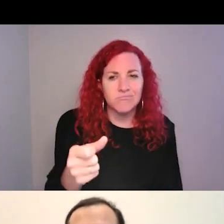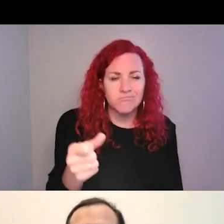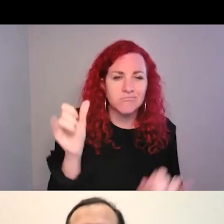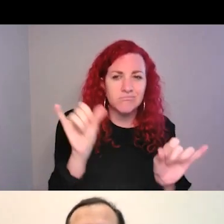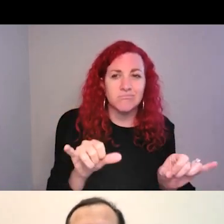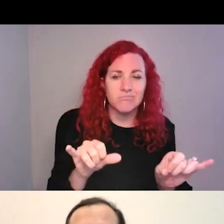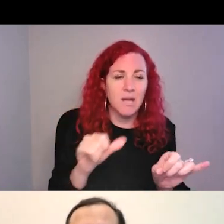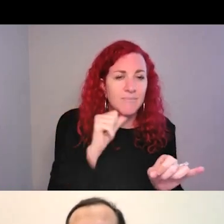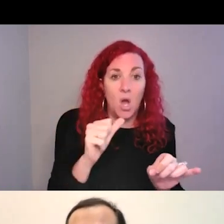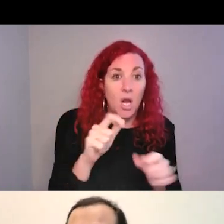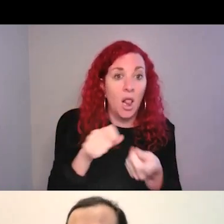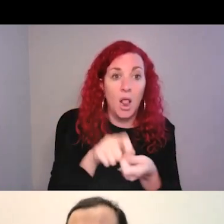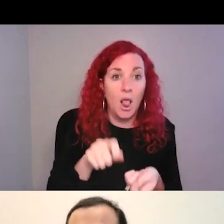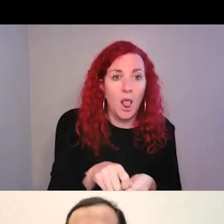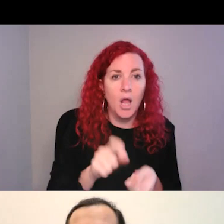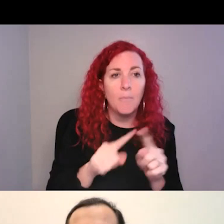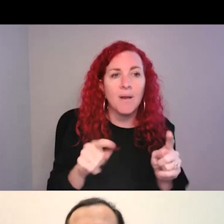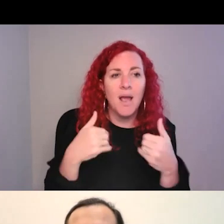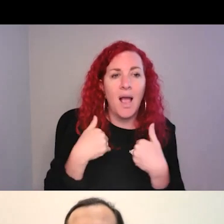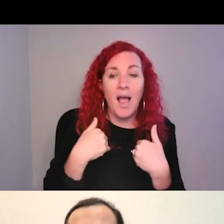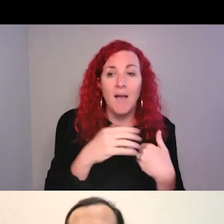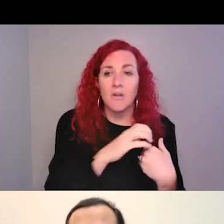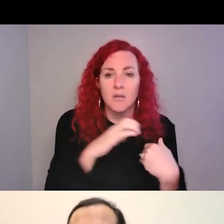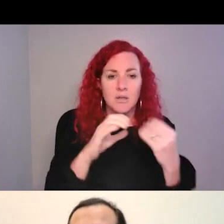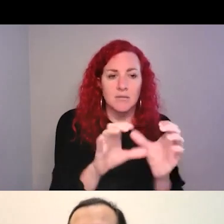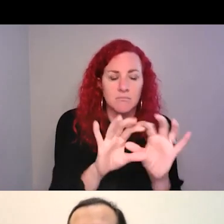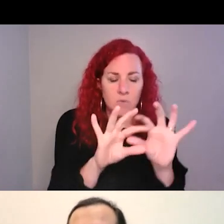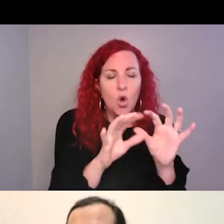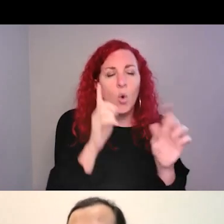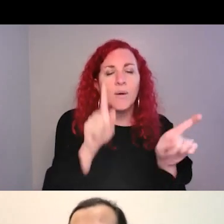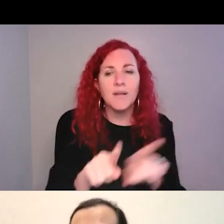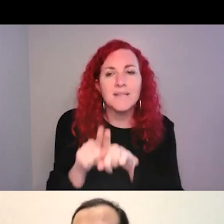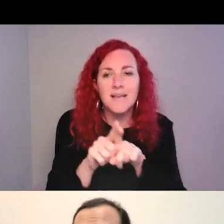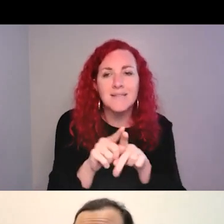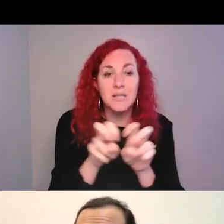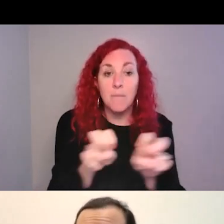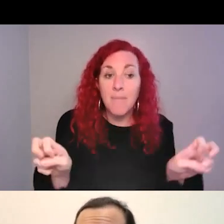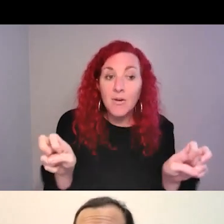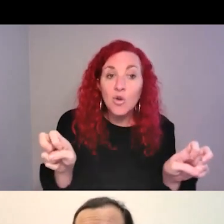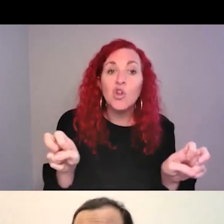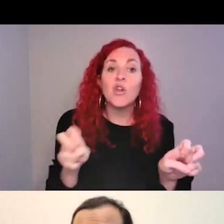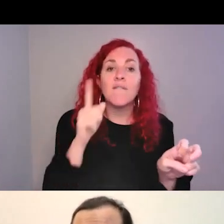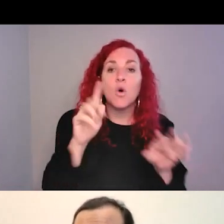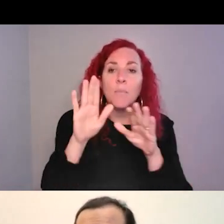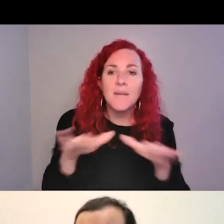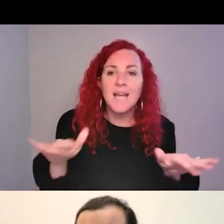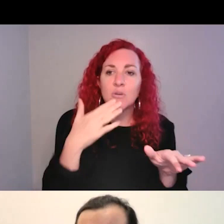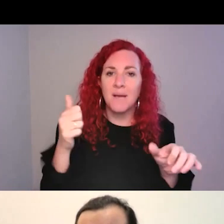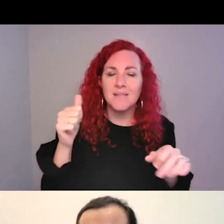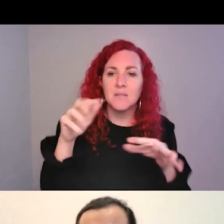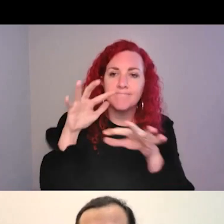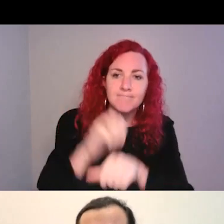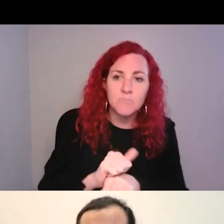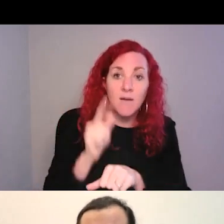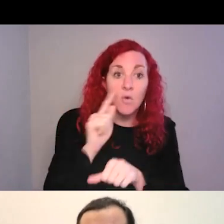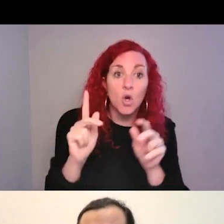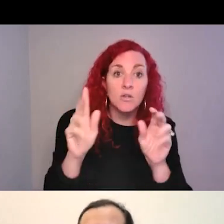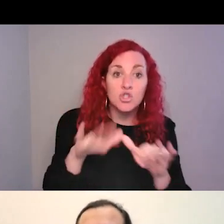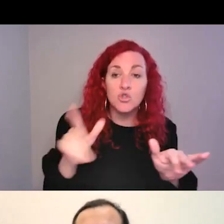THIS IS A CENSUS PANEL THAT DEFINES PEDIATRIC PRACTICES FOR KIDS WHO ARE BOARDING